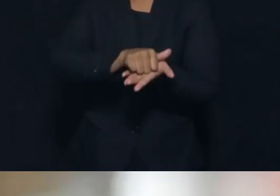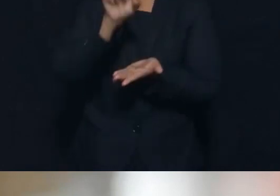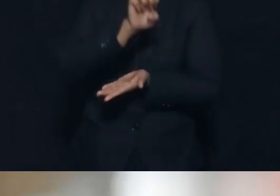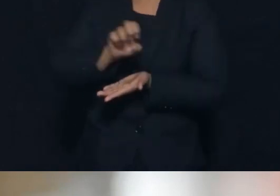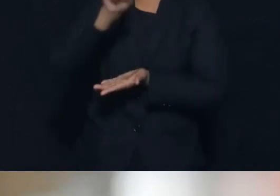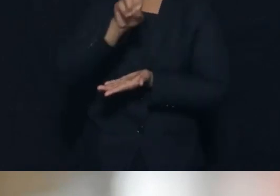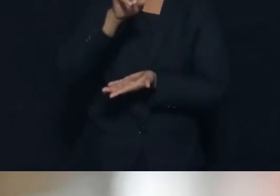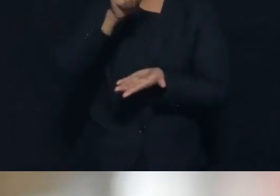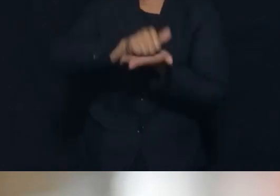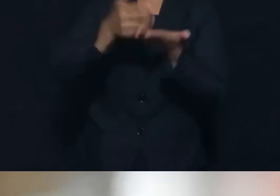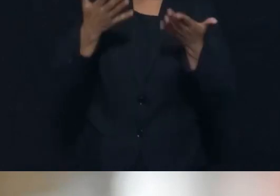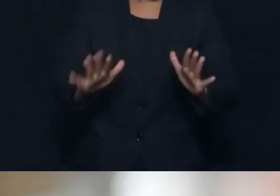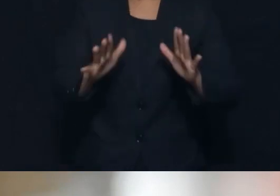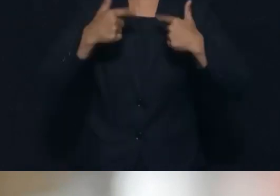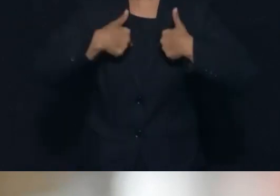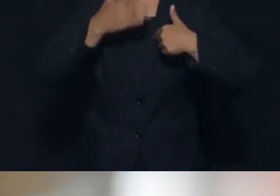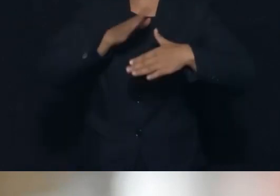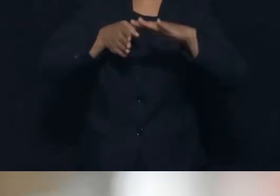Union to implement accessibility policies.